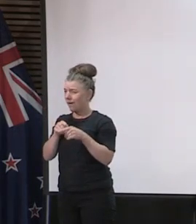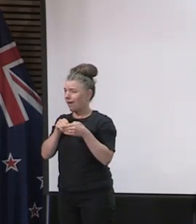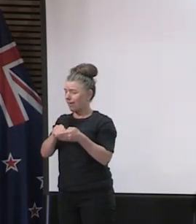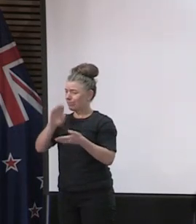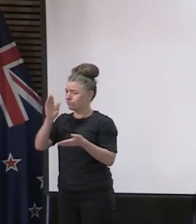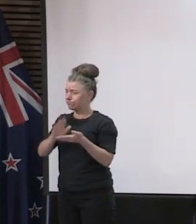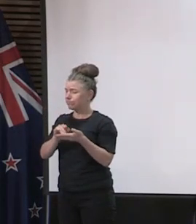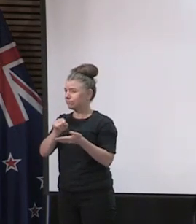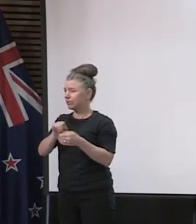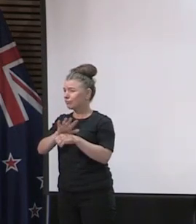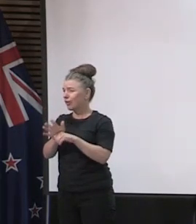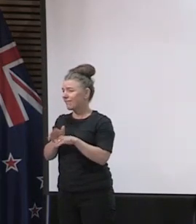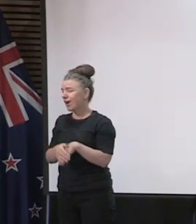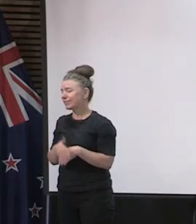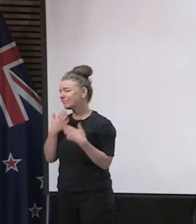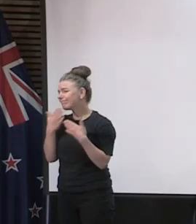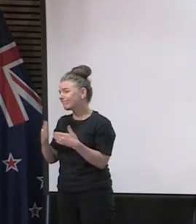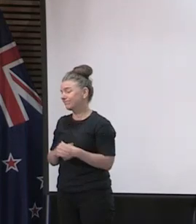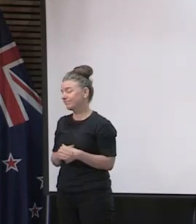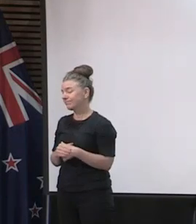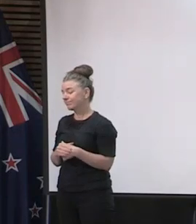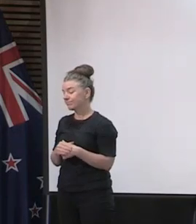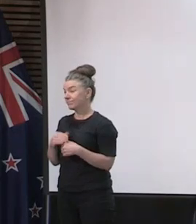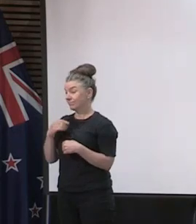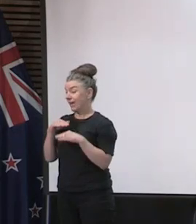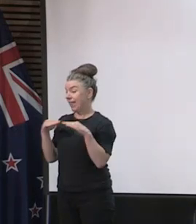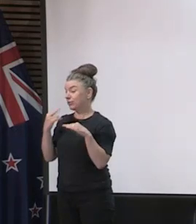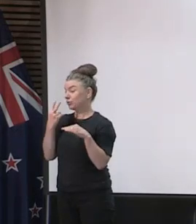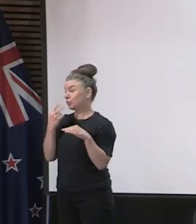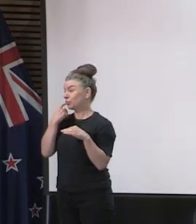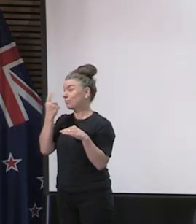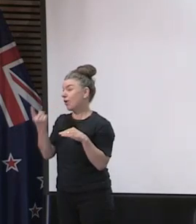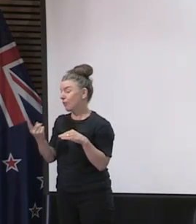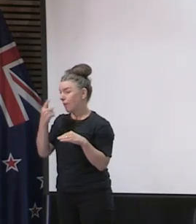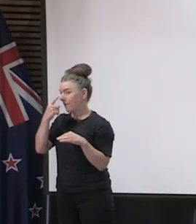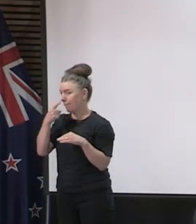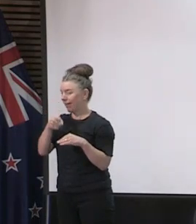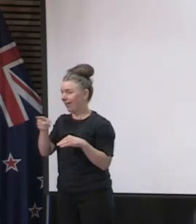incredibly important pillar of our response to COVID-19. As